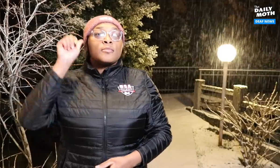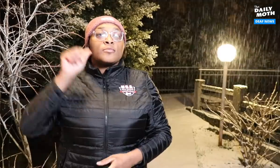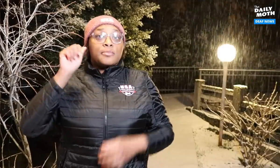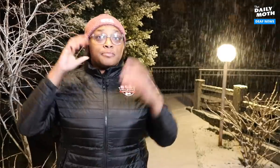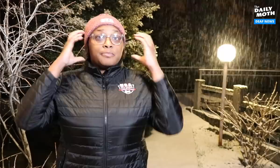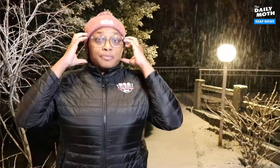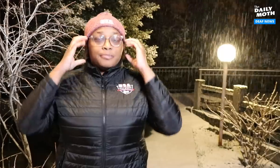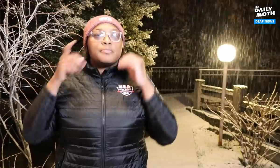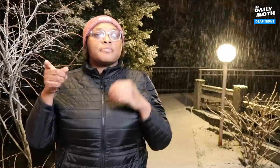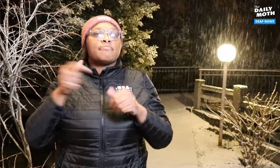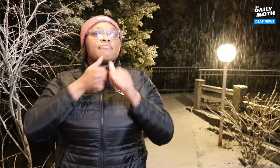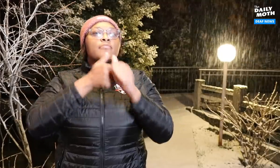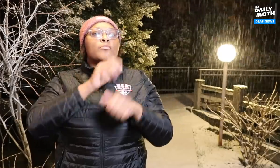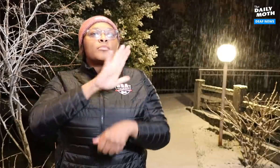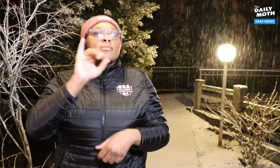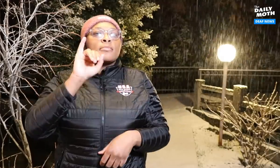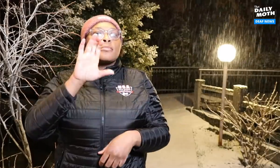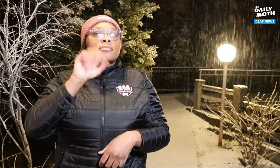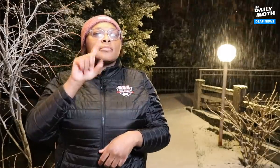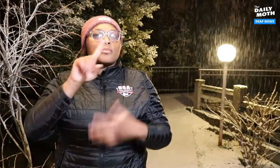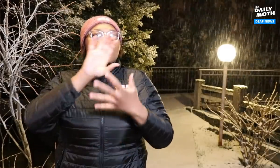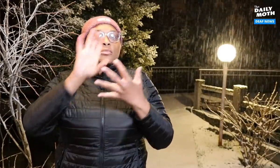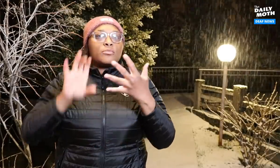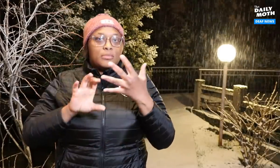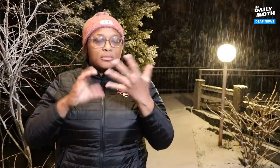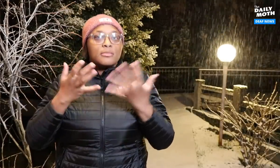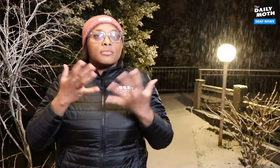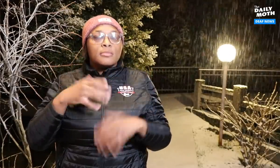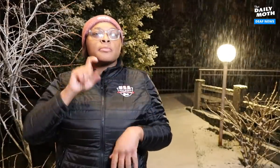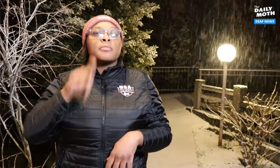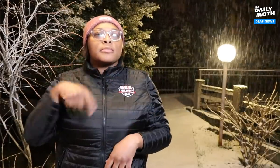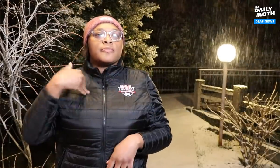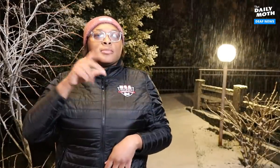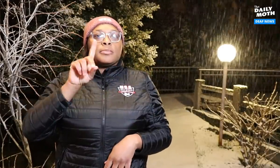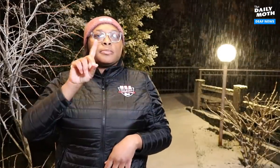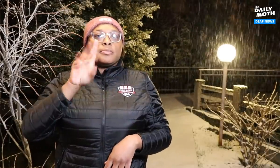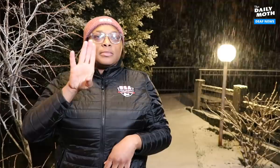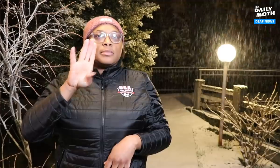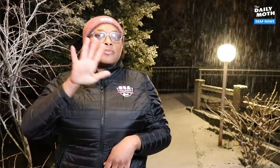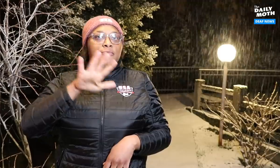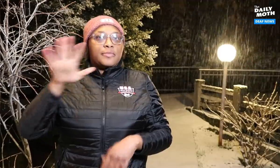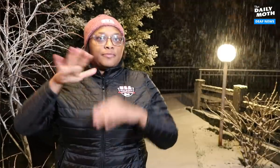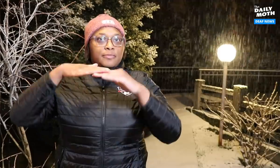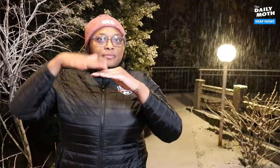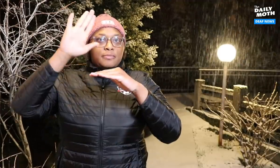The audiogram tests will follow ICSD’s criteria, which is to have a dB level of 55 or above,